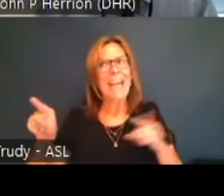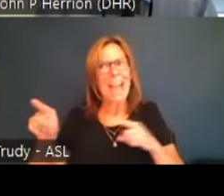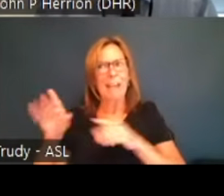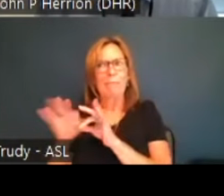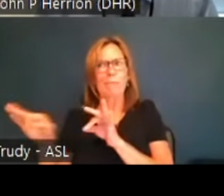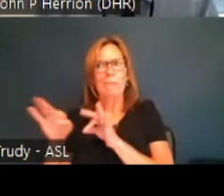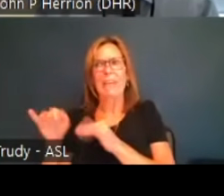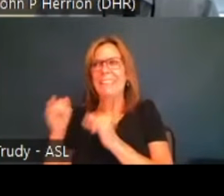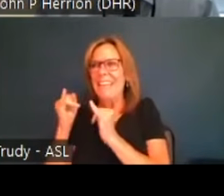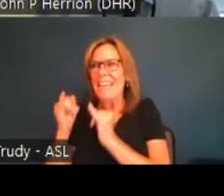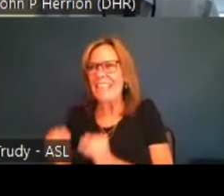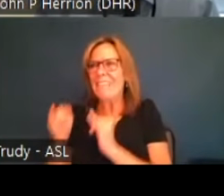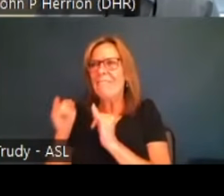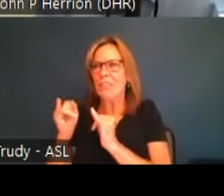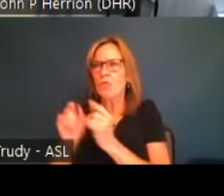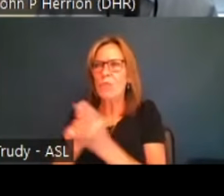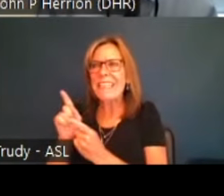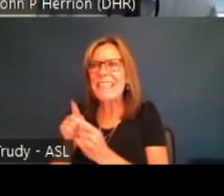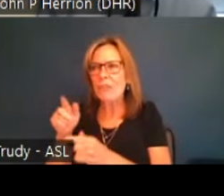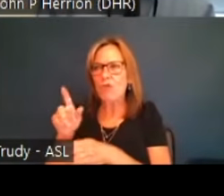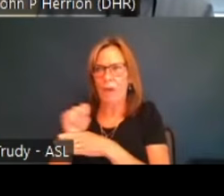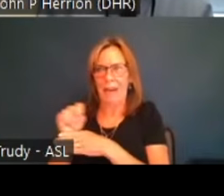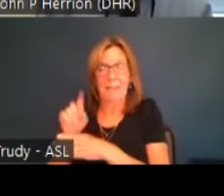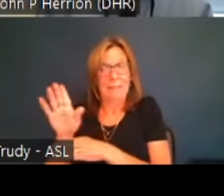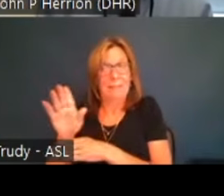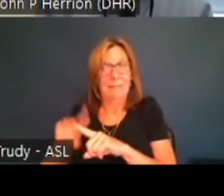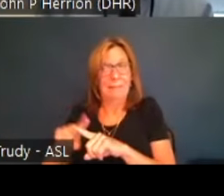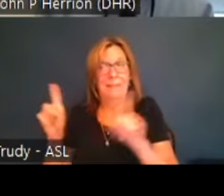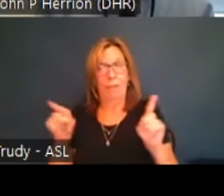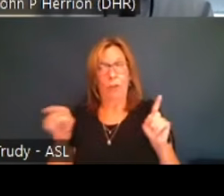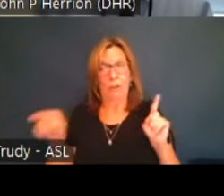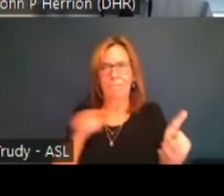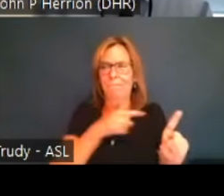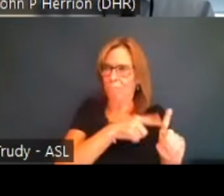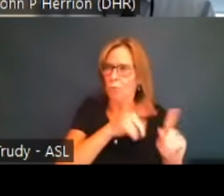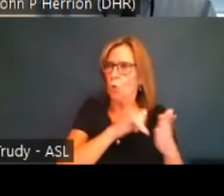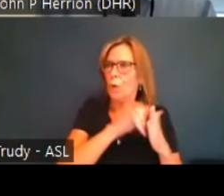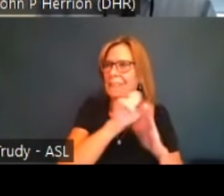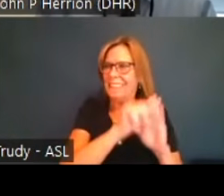our requirements under the state human rights law to be able to go in to a place that' s open to the public with your